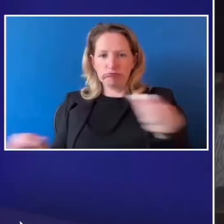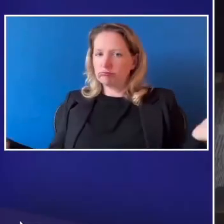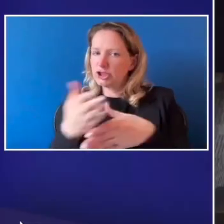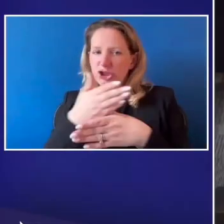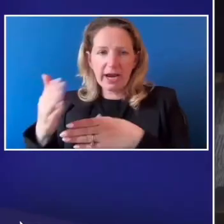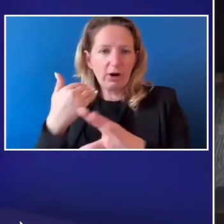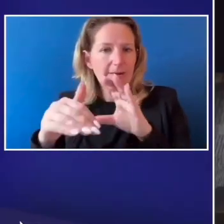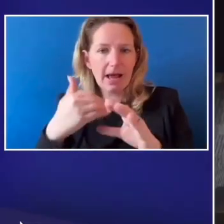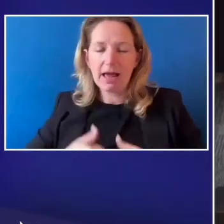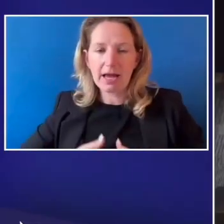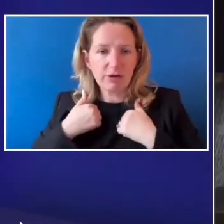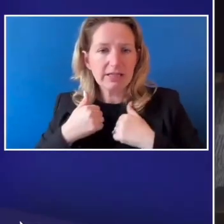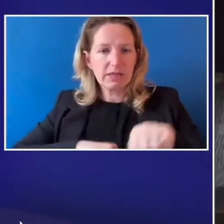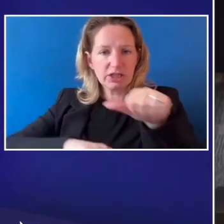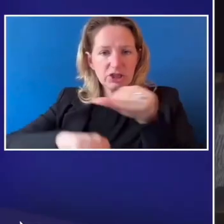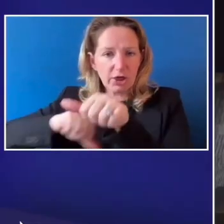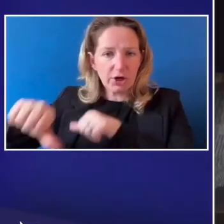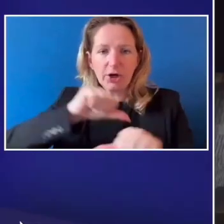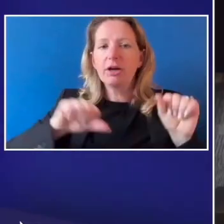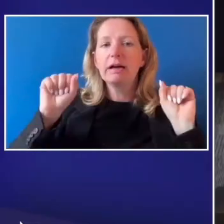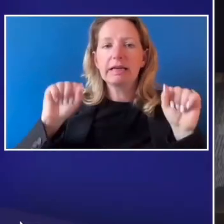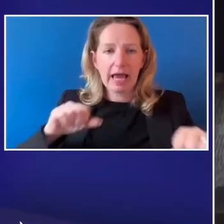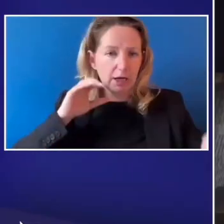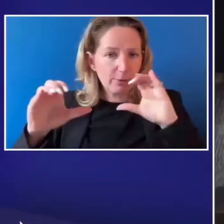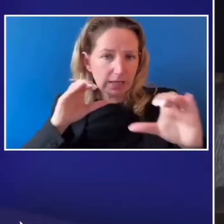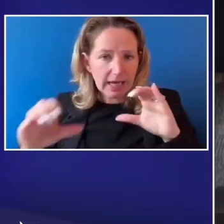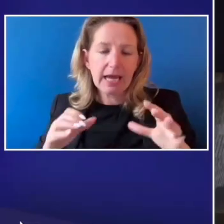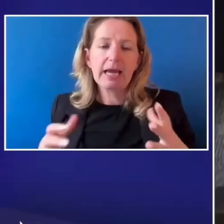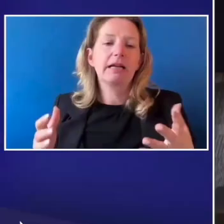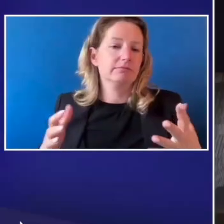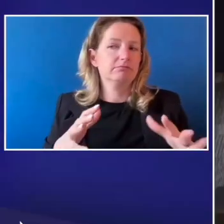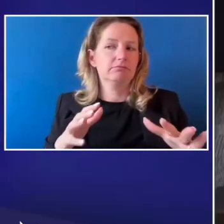you have not already done so that you can communicate with each other outside of this space.